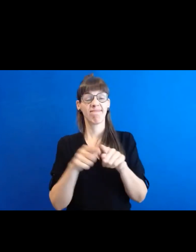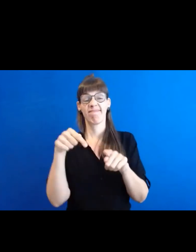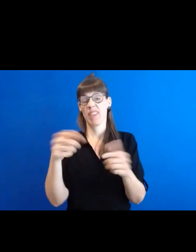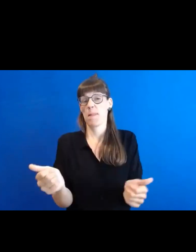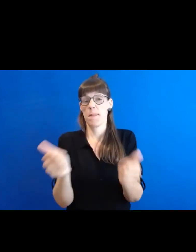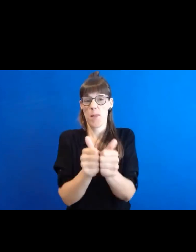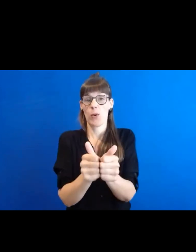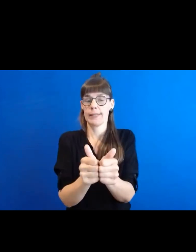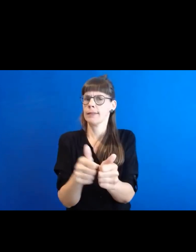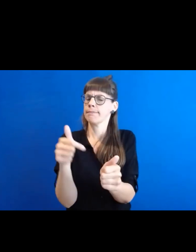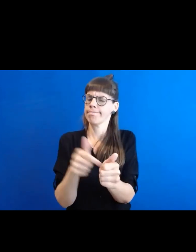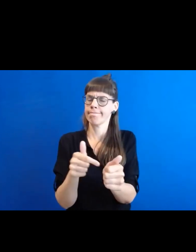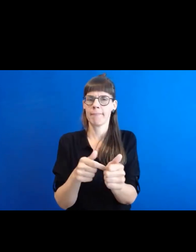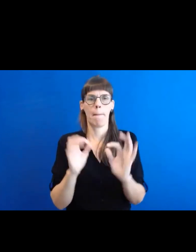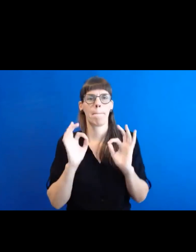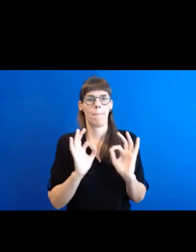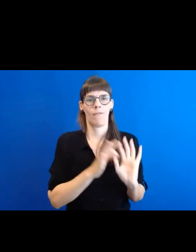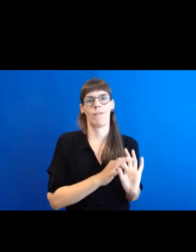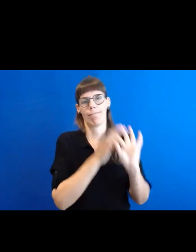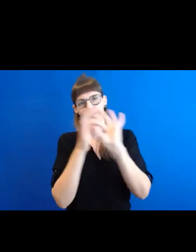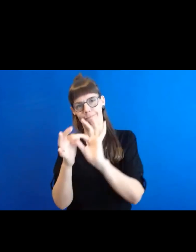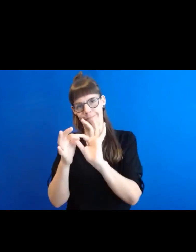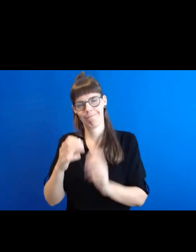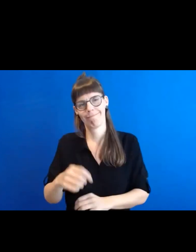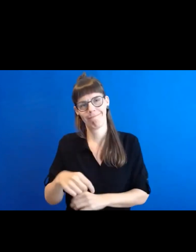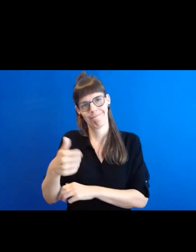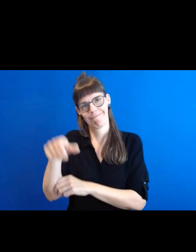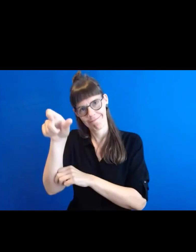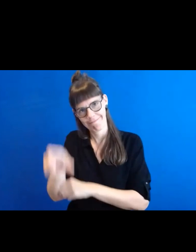document with good lessons. One of the lessons was actually about